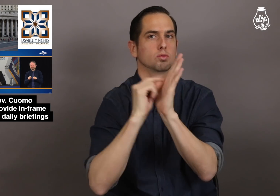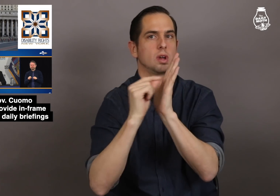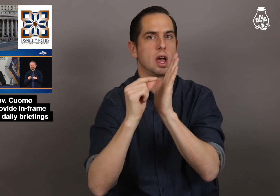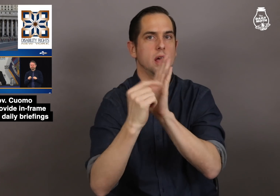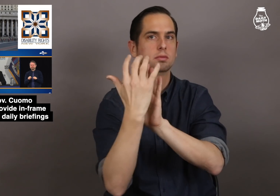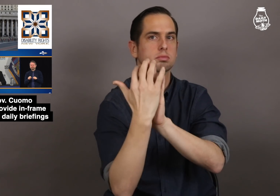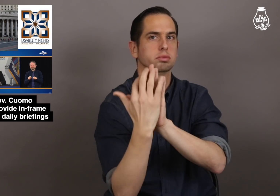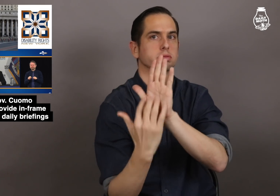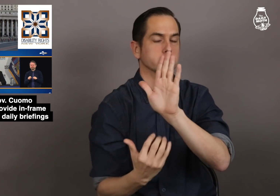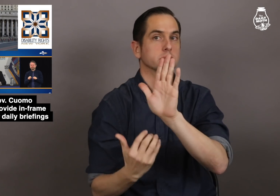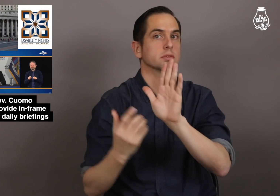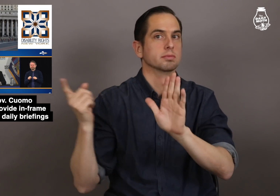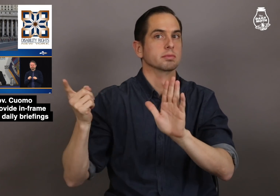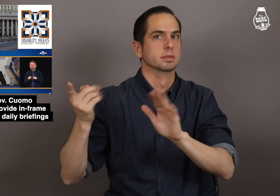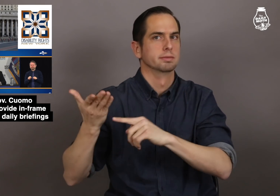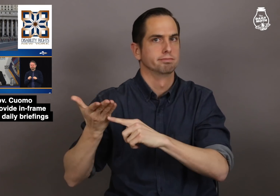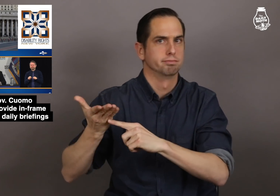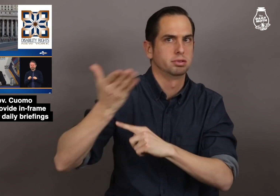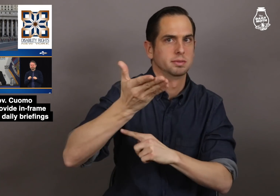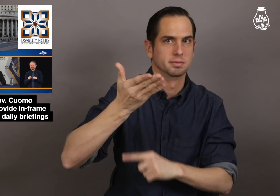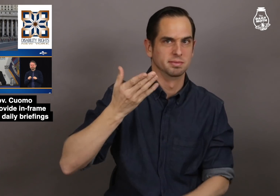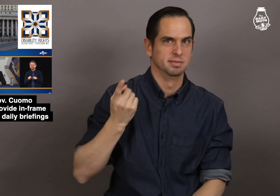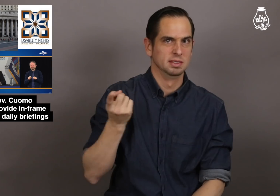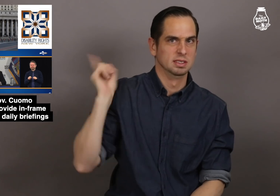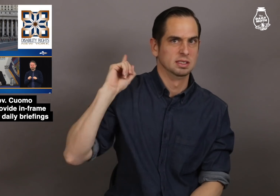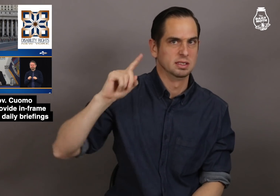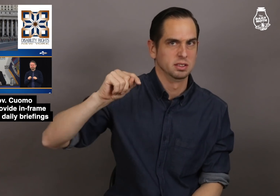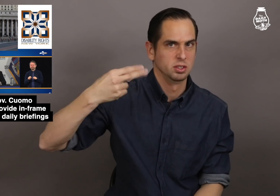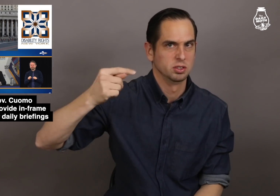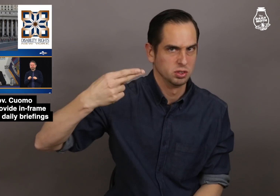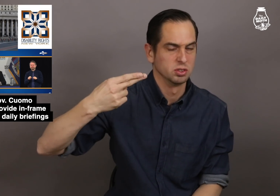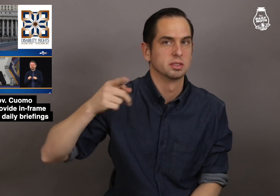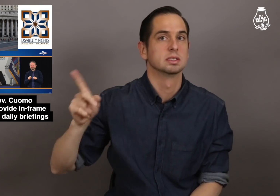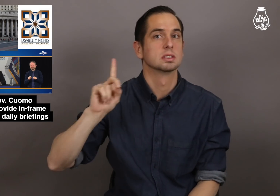in a written brief that was submitted on Thursday.